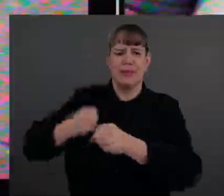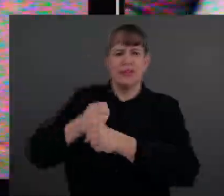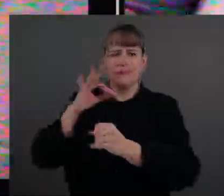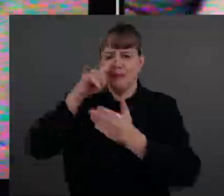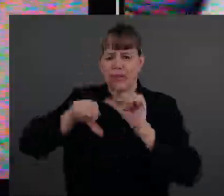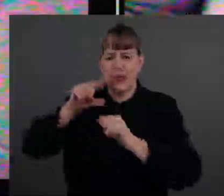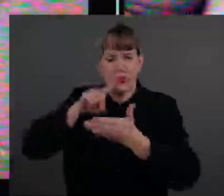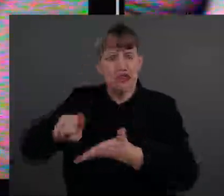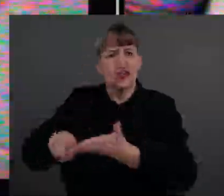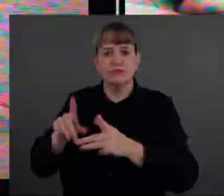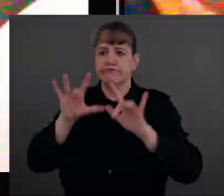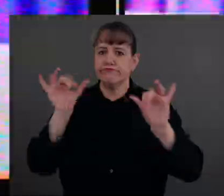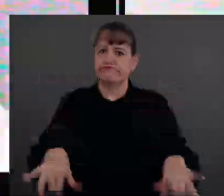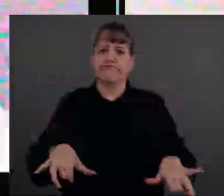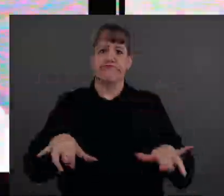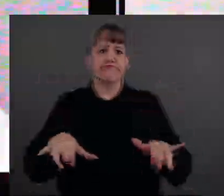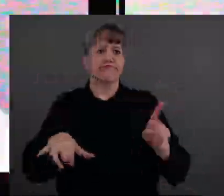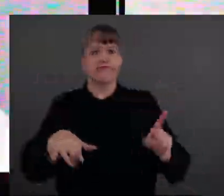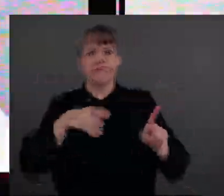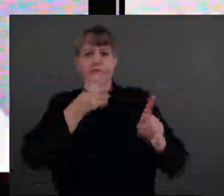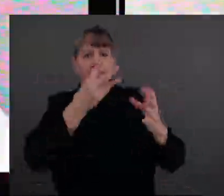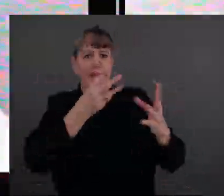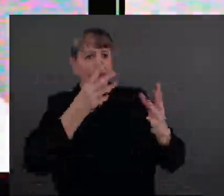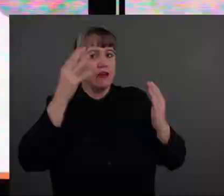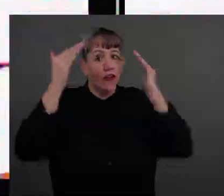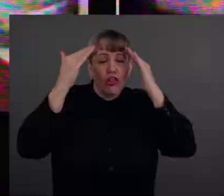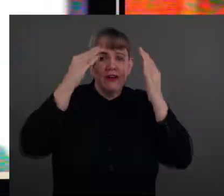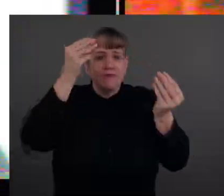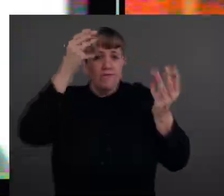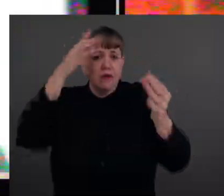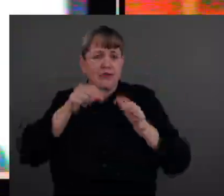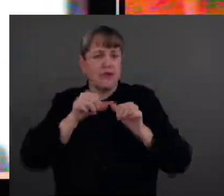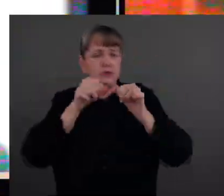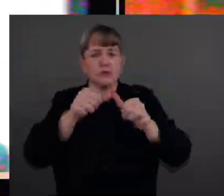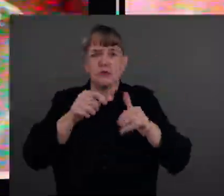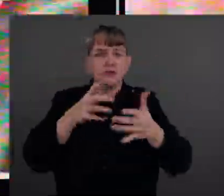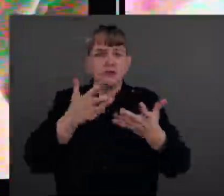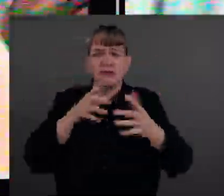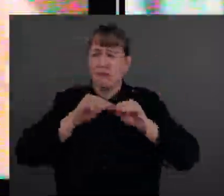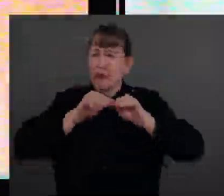Yet, despite this wealth of established knowledge, misinformation continues to flood social media